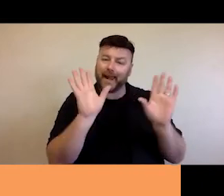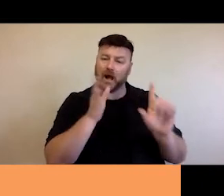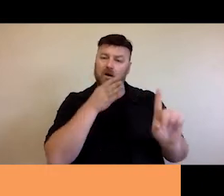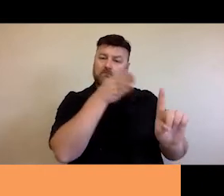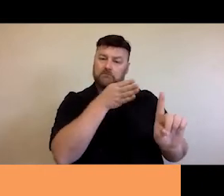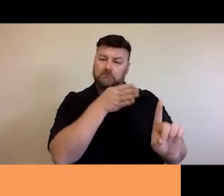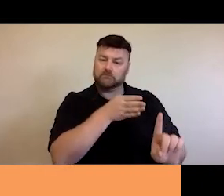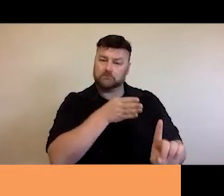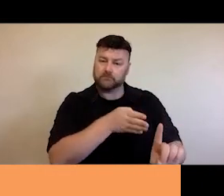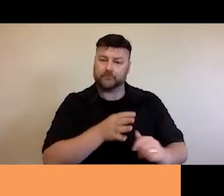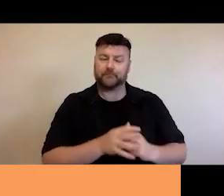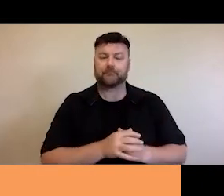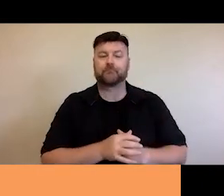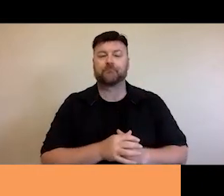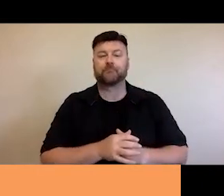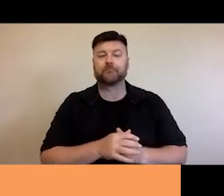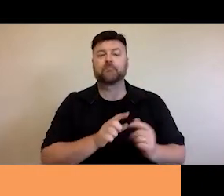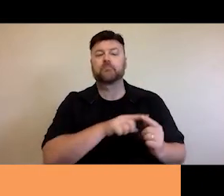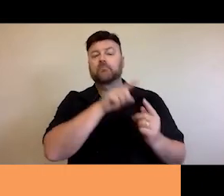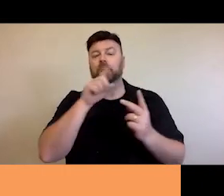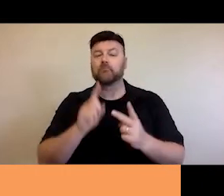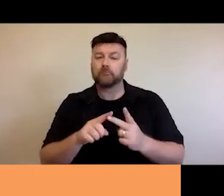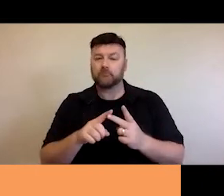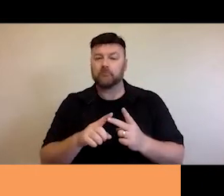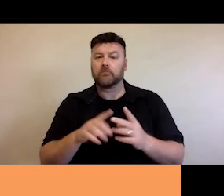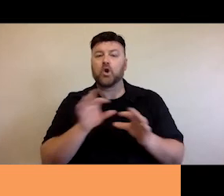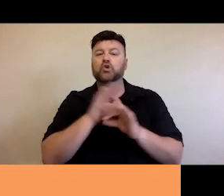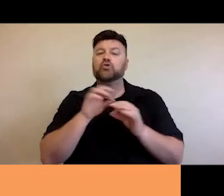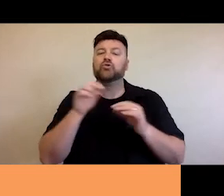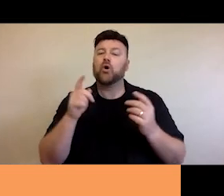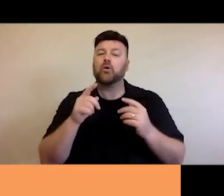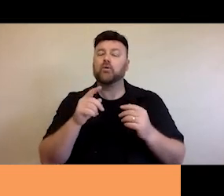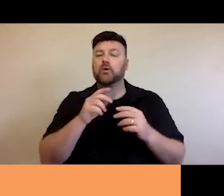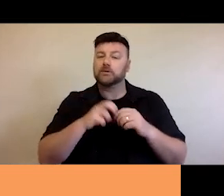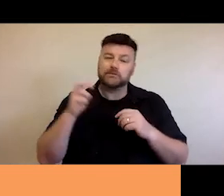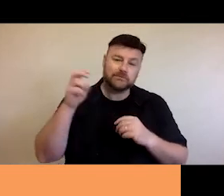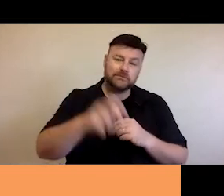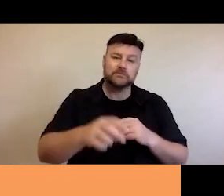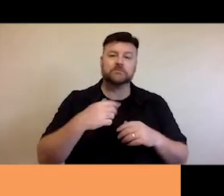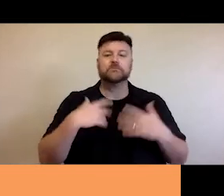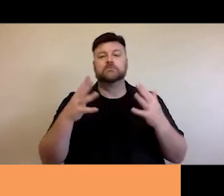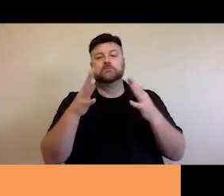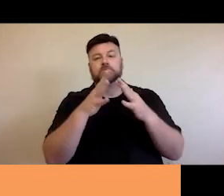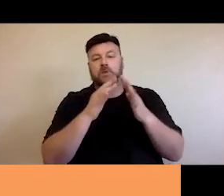Strategic Planning is we don't then dive into what the usual Strategic Planning Process is - SWAT analysis, what's going to go on in